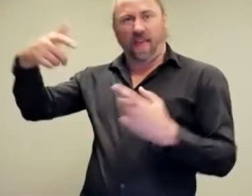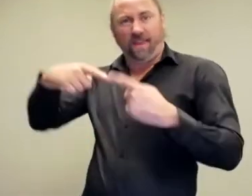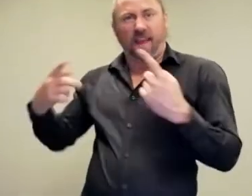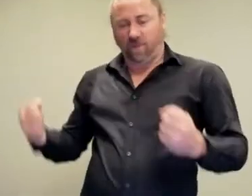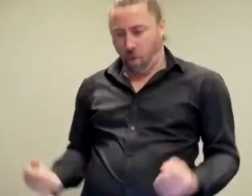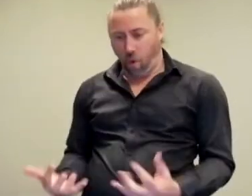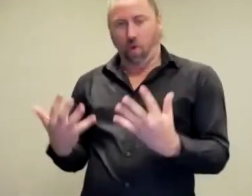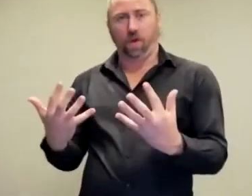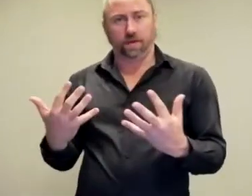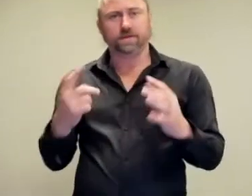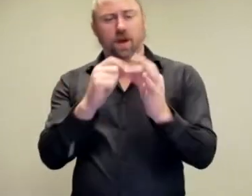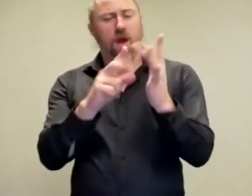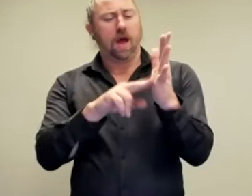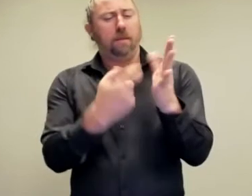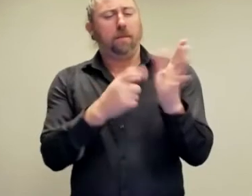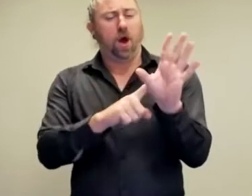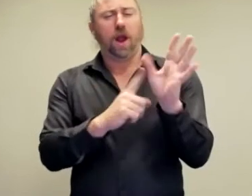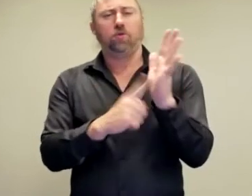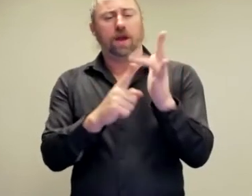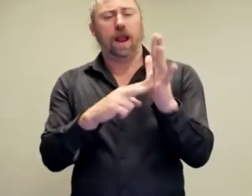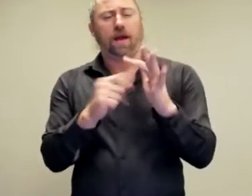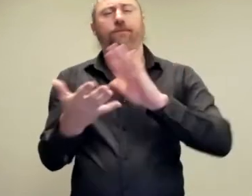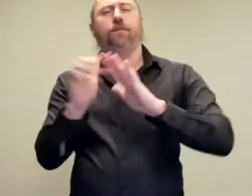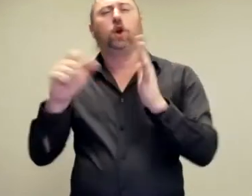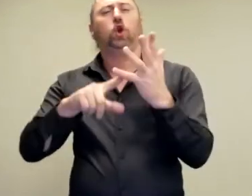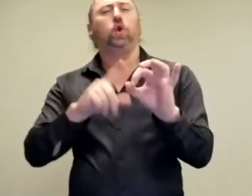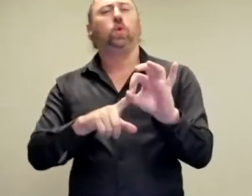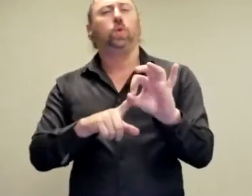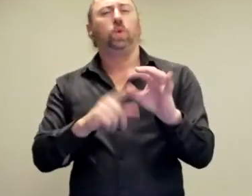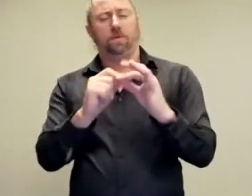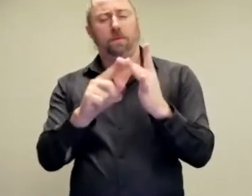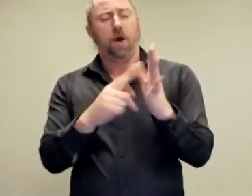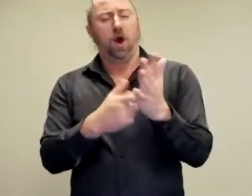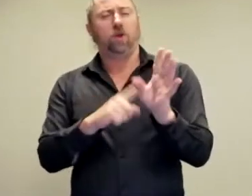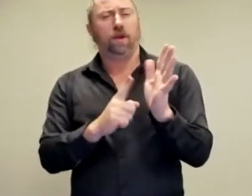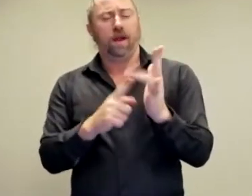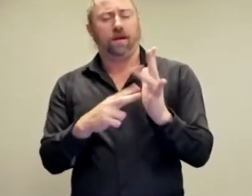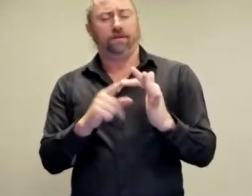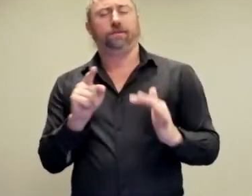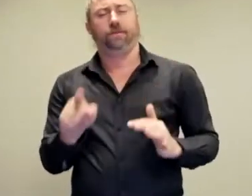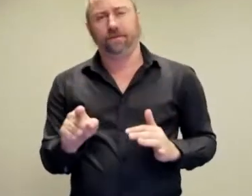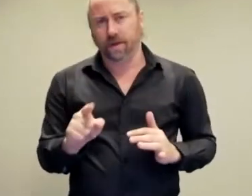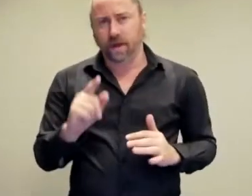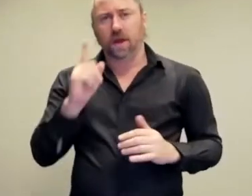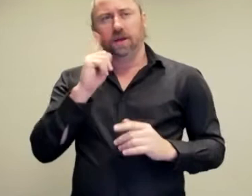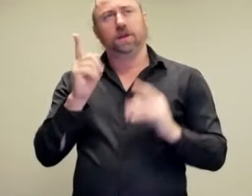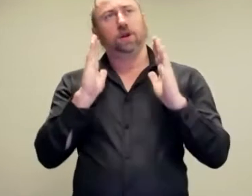In Binary love, which is part of the UQ Art Collection, a figure contemplates the transforming supermarket wall